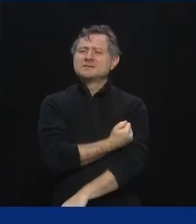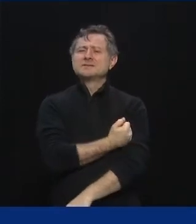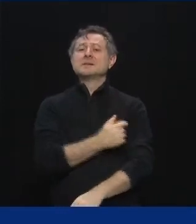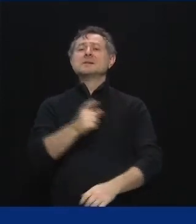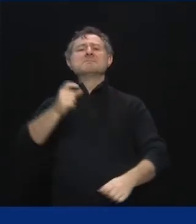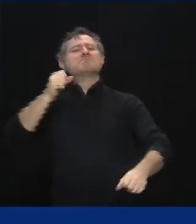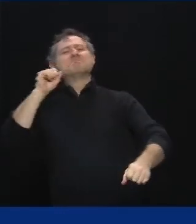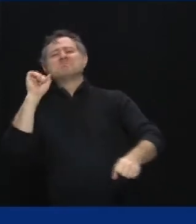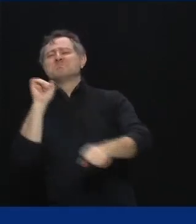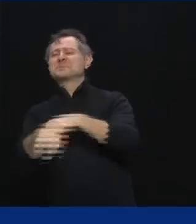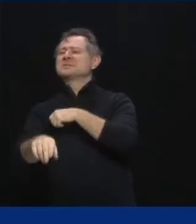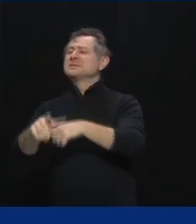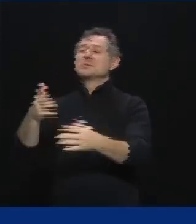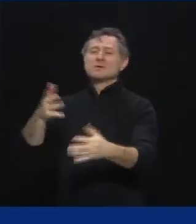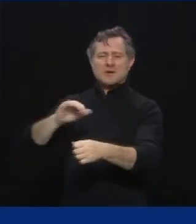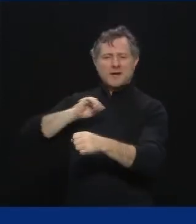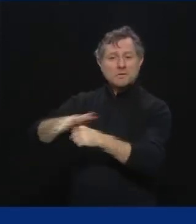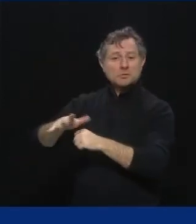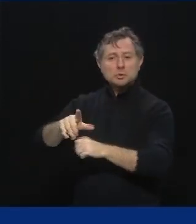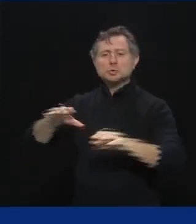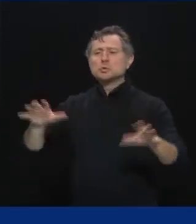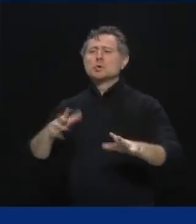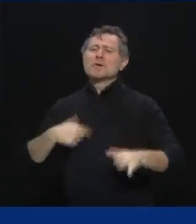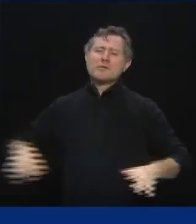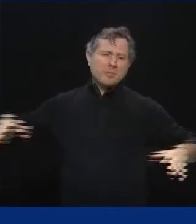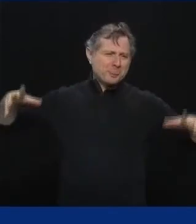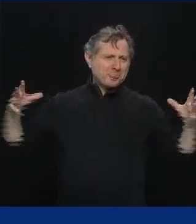TAKE YOUR SHOT. GET VACCINATED TODAY.